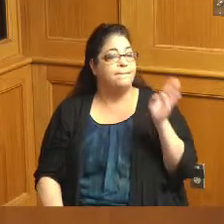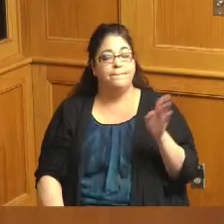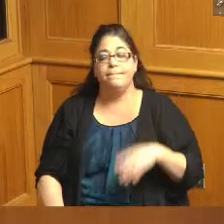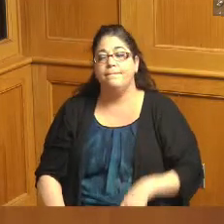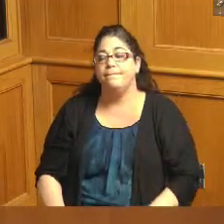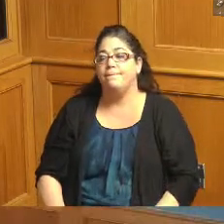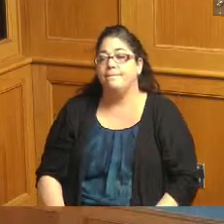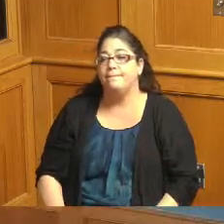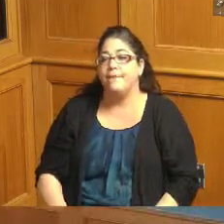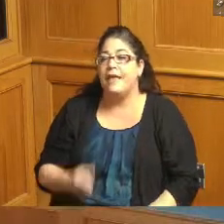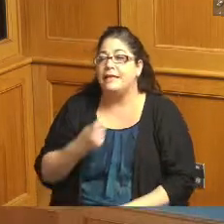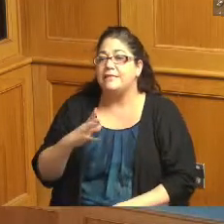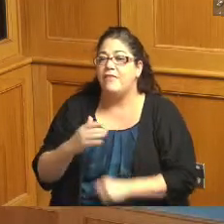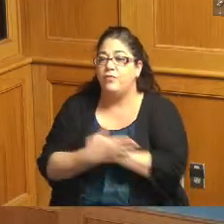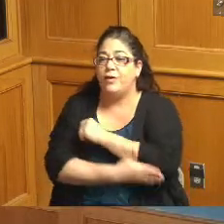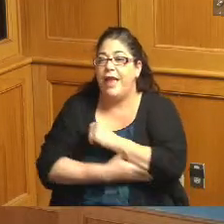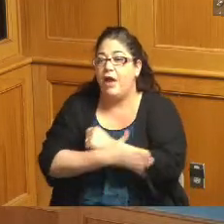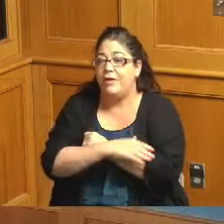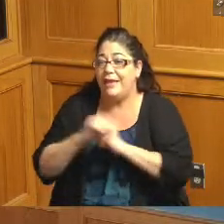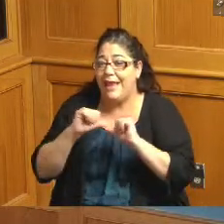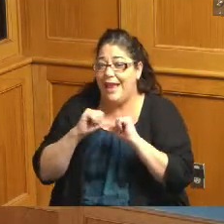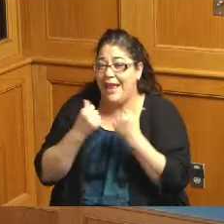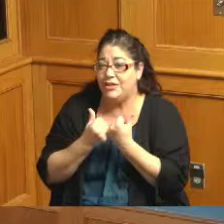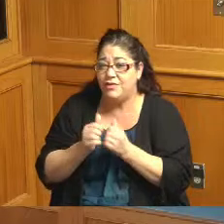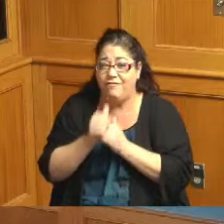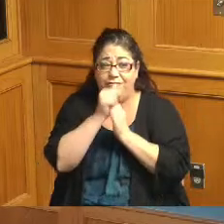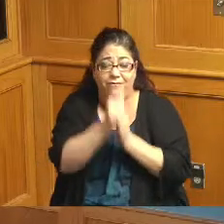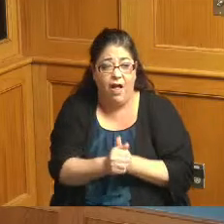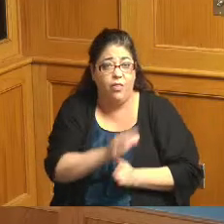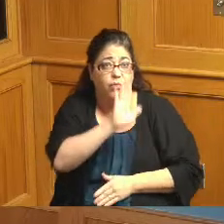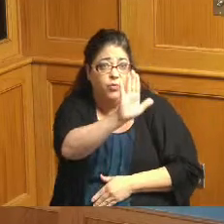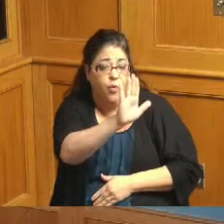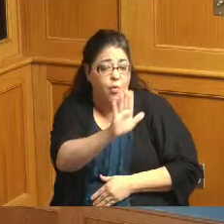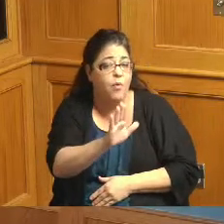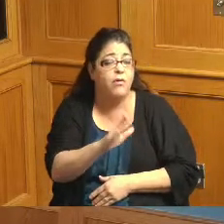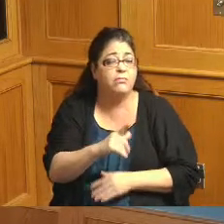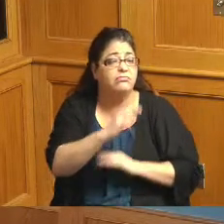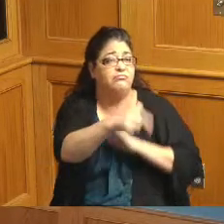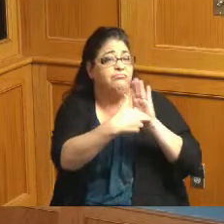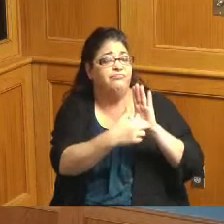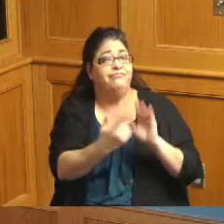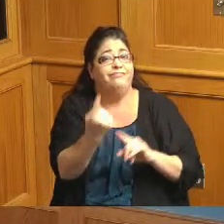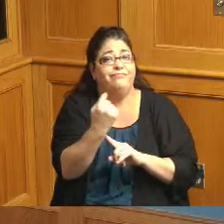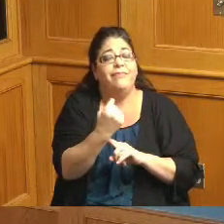several County agencies followed your lead and also adopted a similar poll worker leave policy